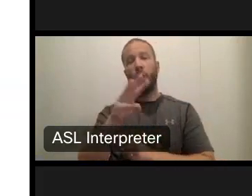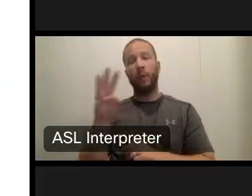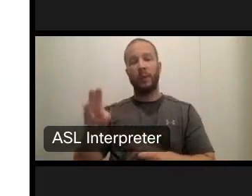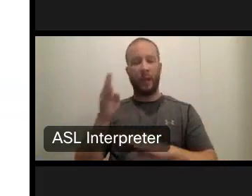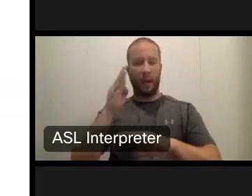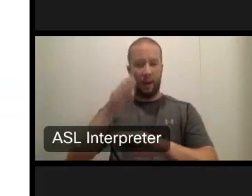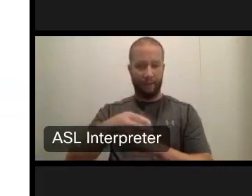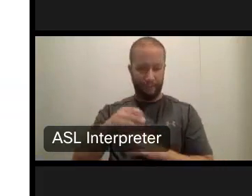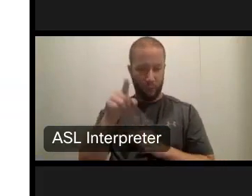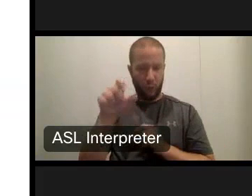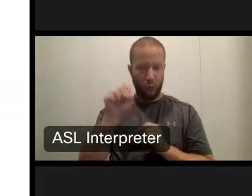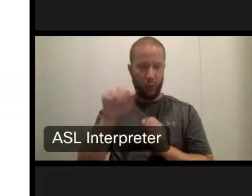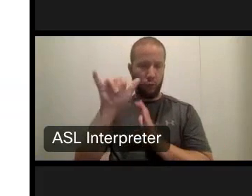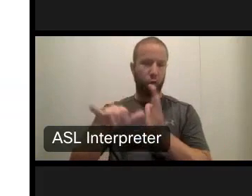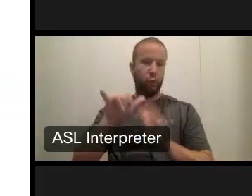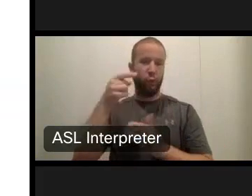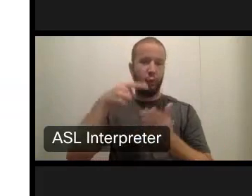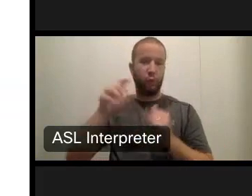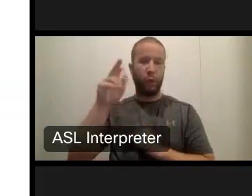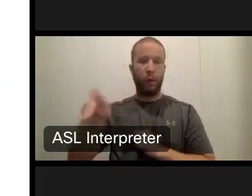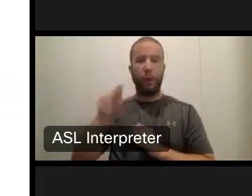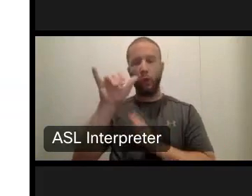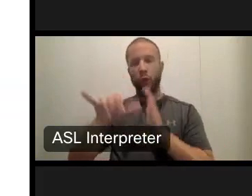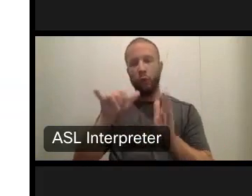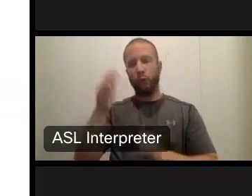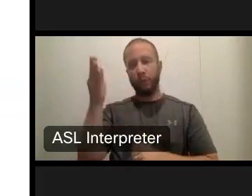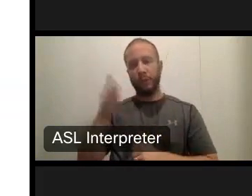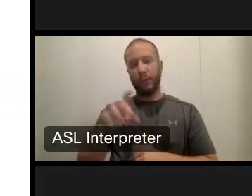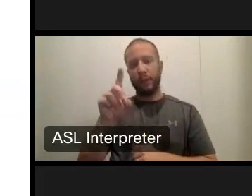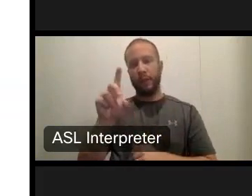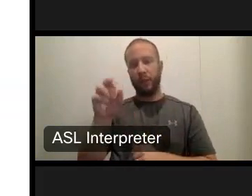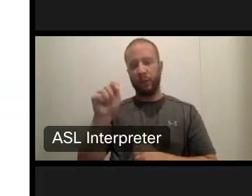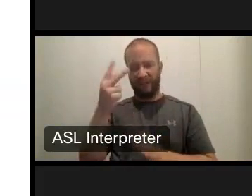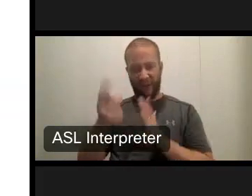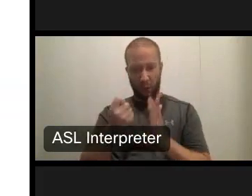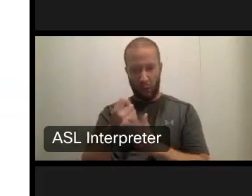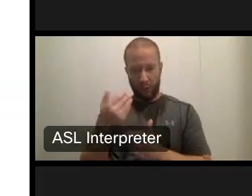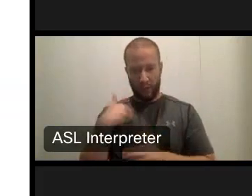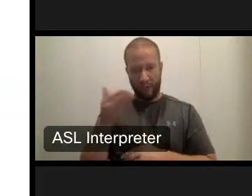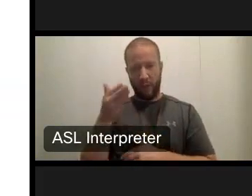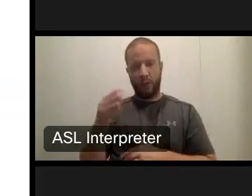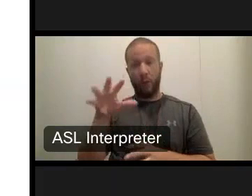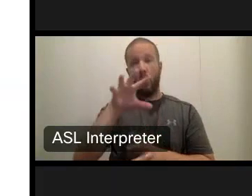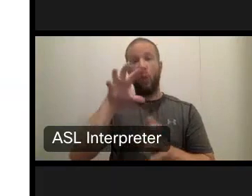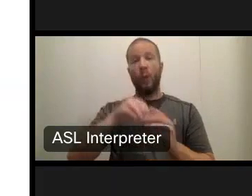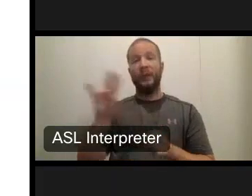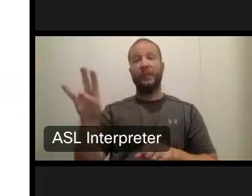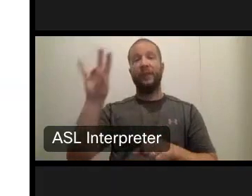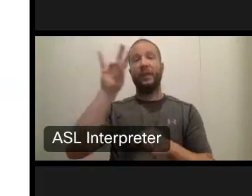ddot's YouTube channel youtube.com DDOT videos within seven days after the meeting has ended